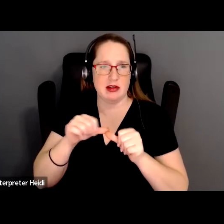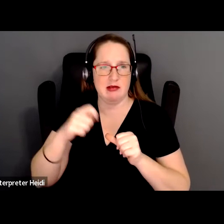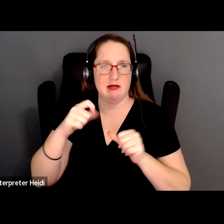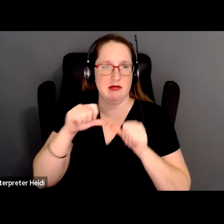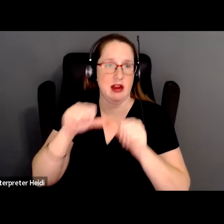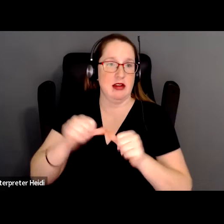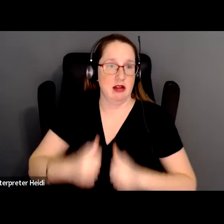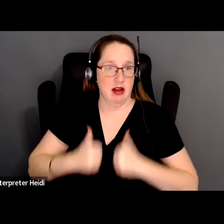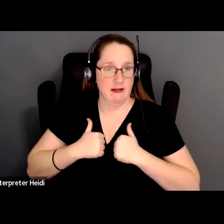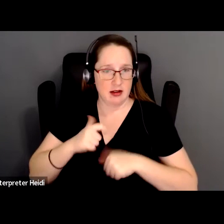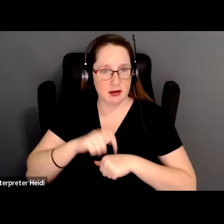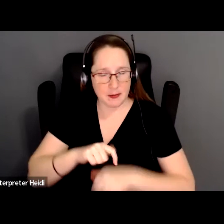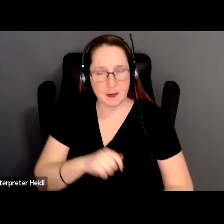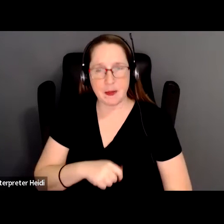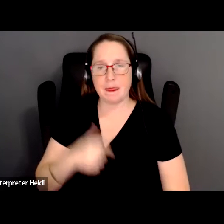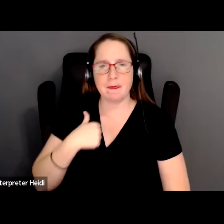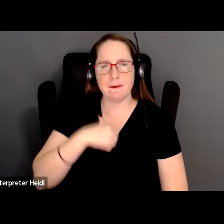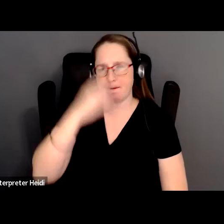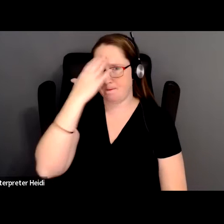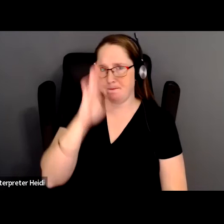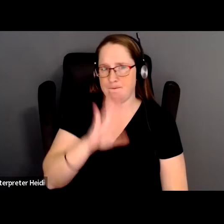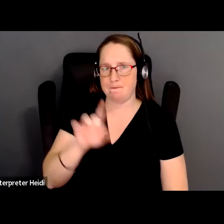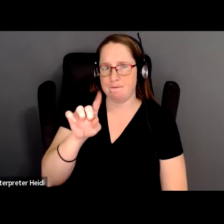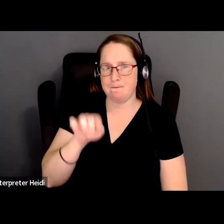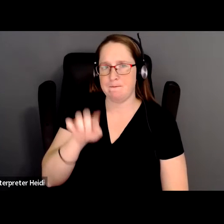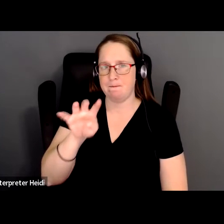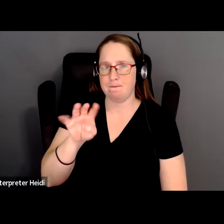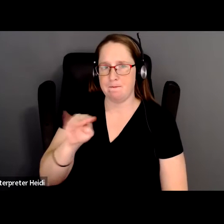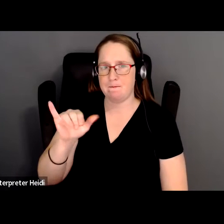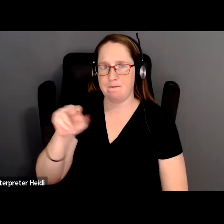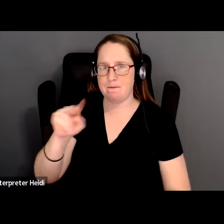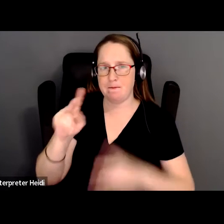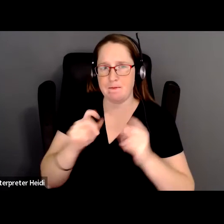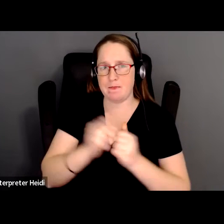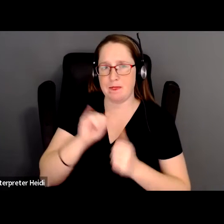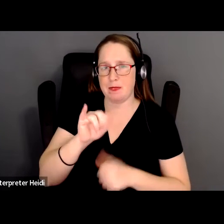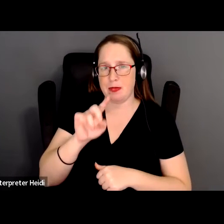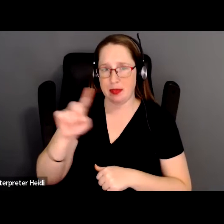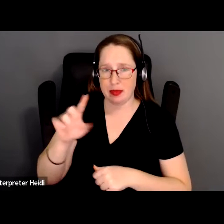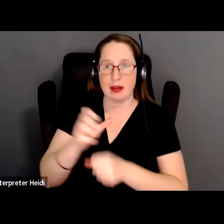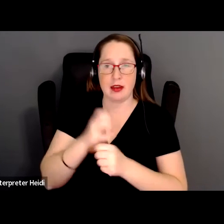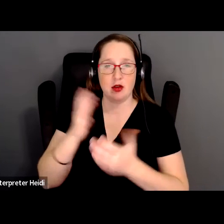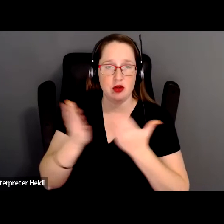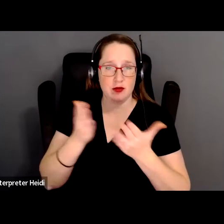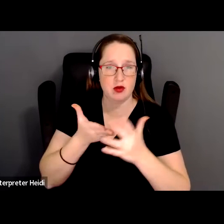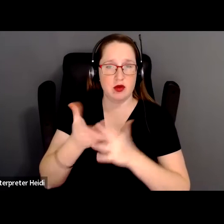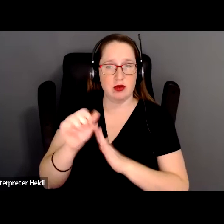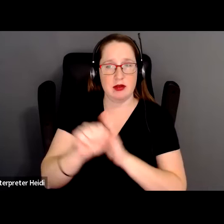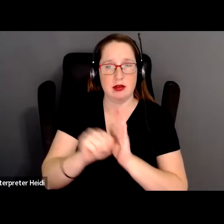We know that about 1.4 million people with Idd get services through State Idd agencies